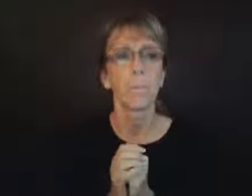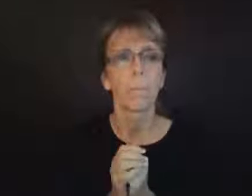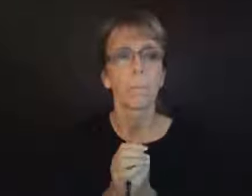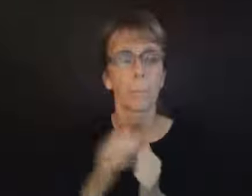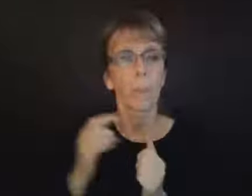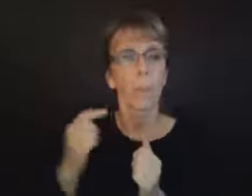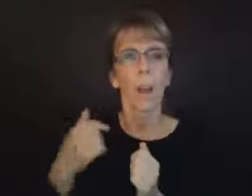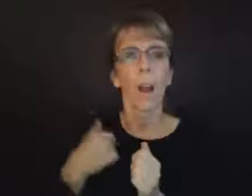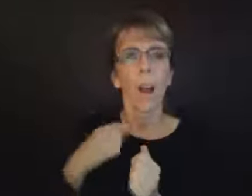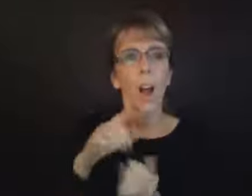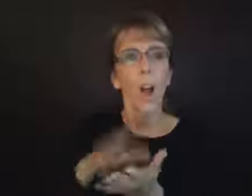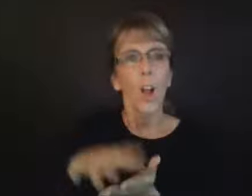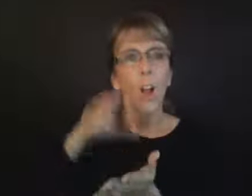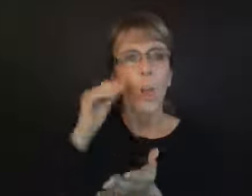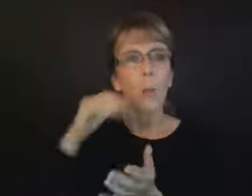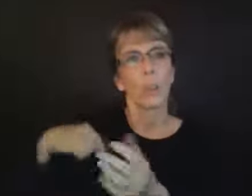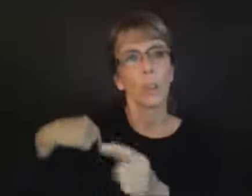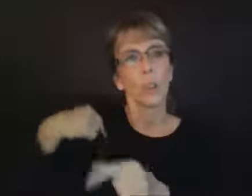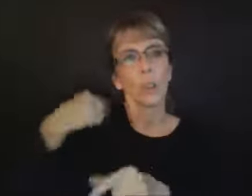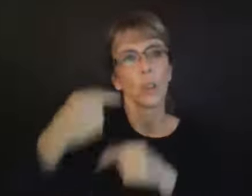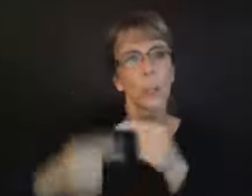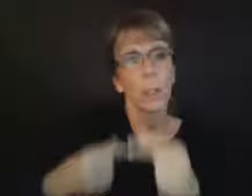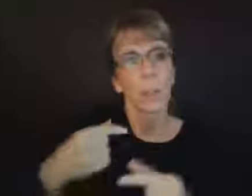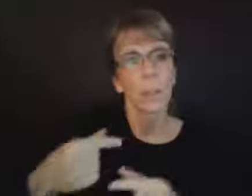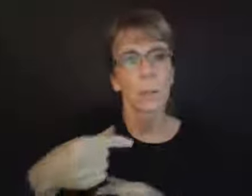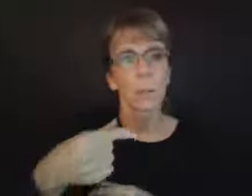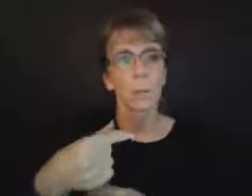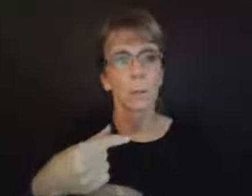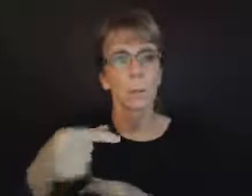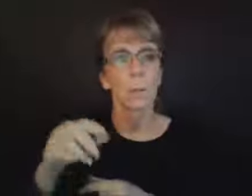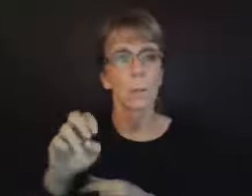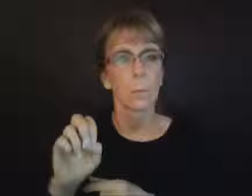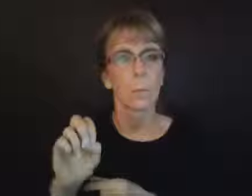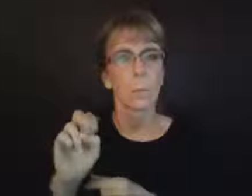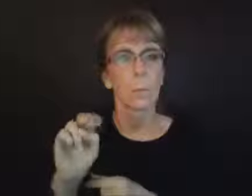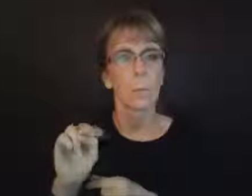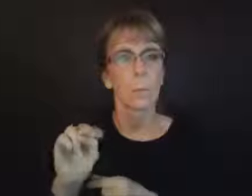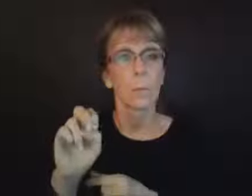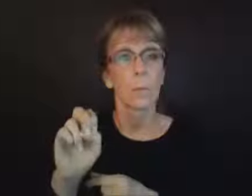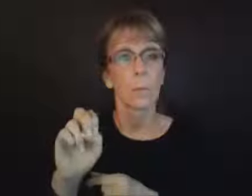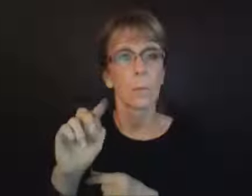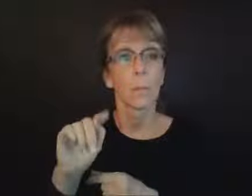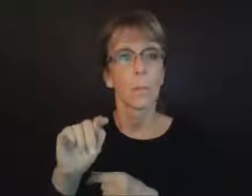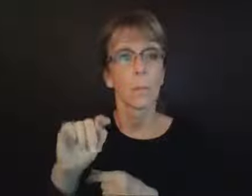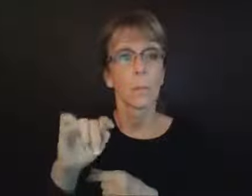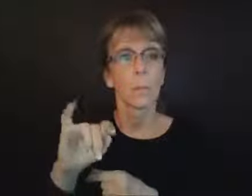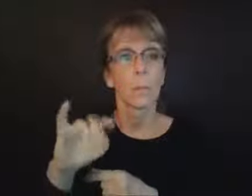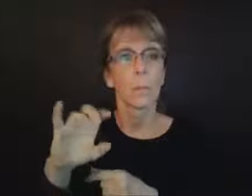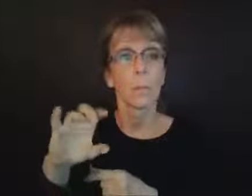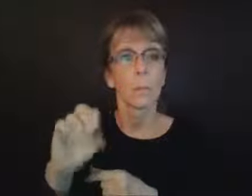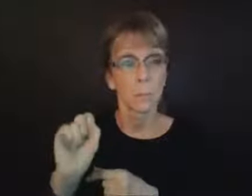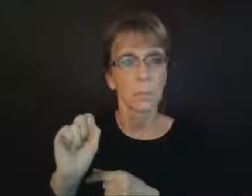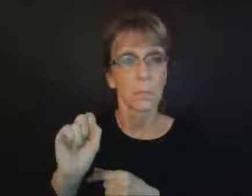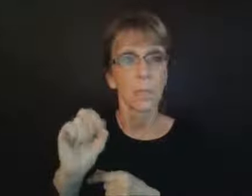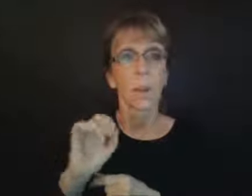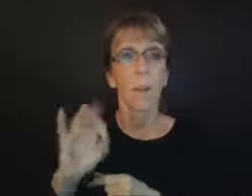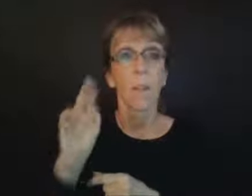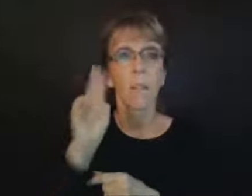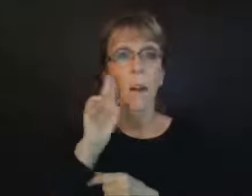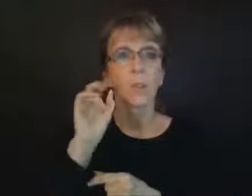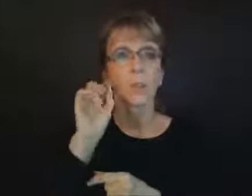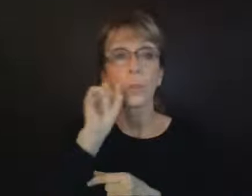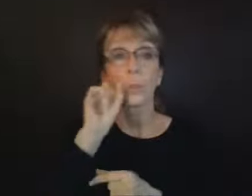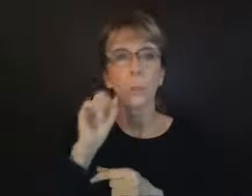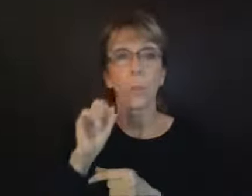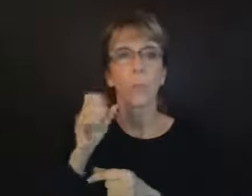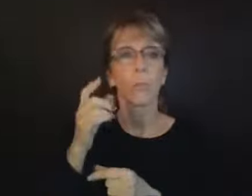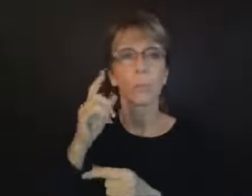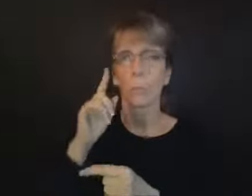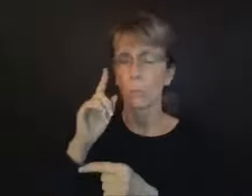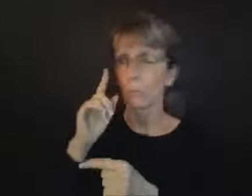I learned about the genetics of Usher syndrome